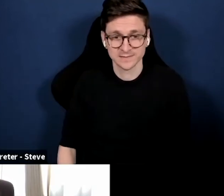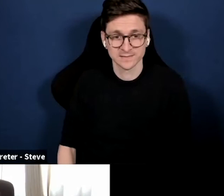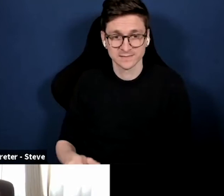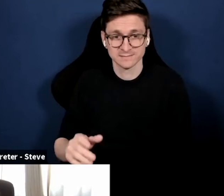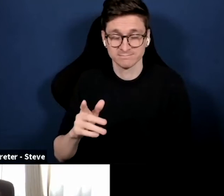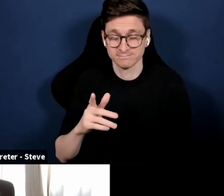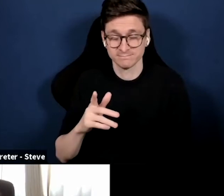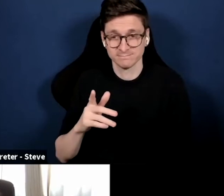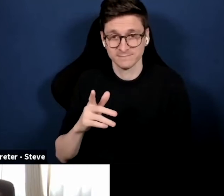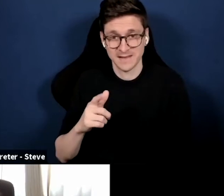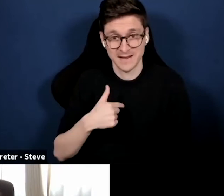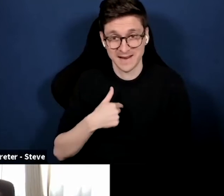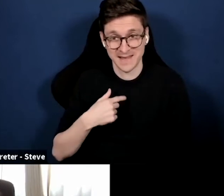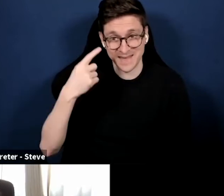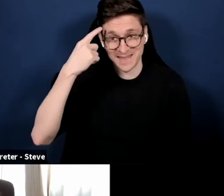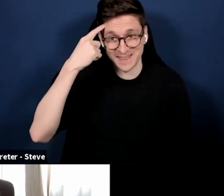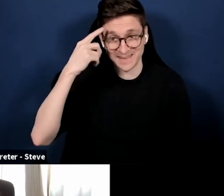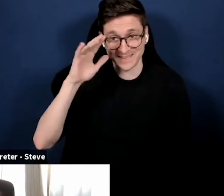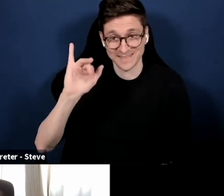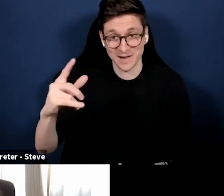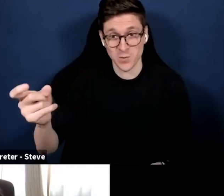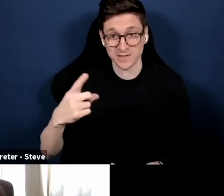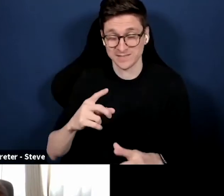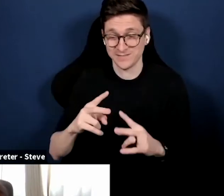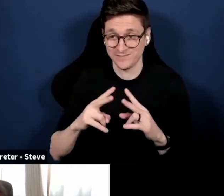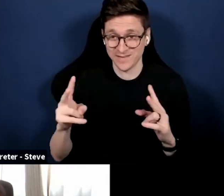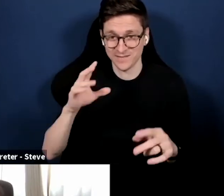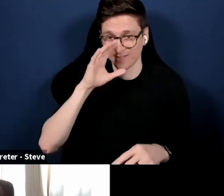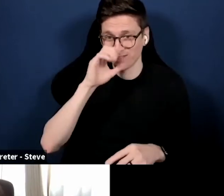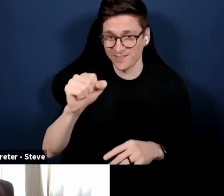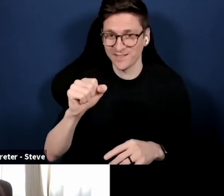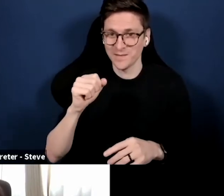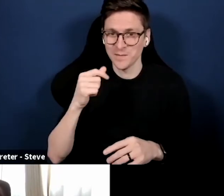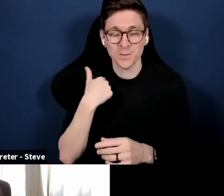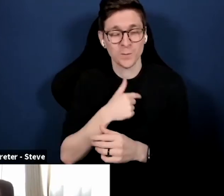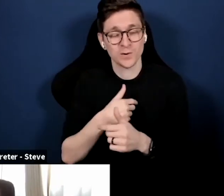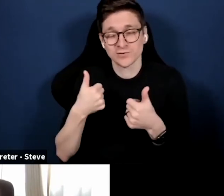interesting question which we're trying to we're trying to build simple models of so one of the